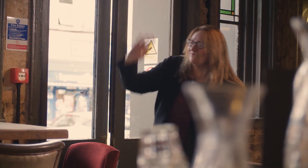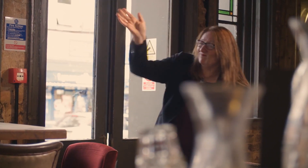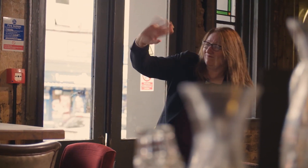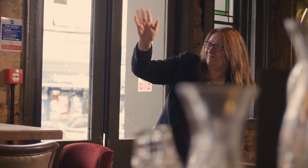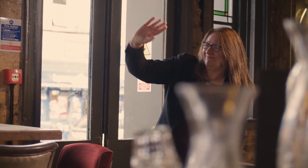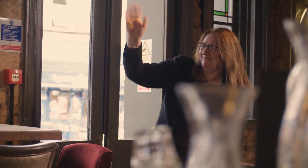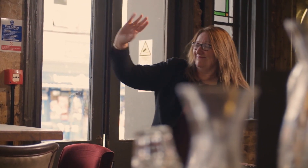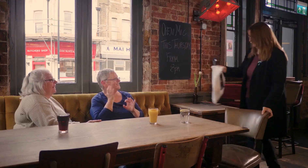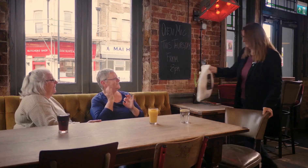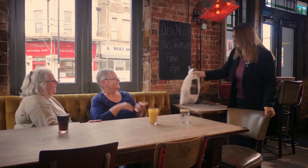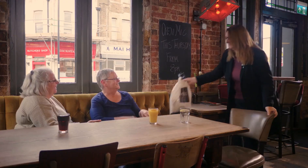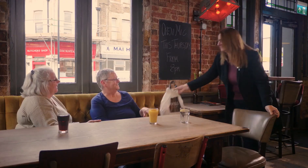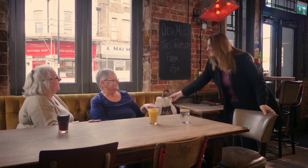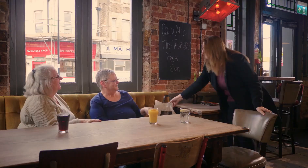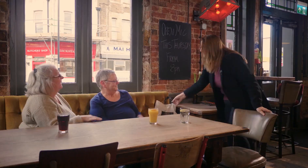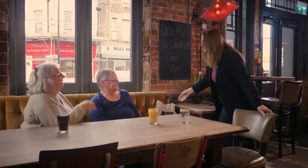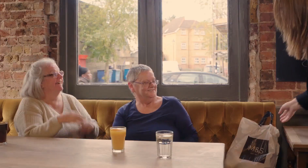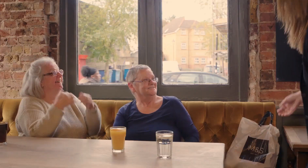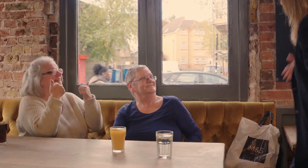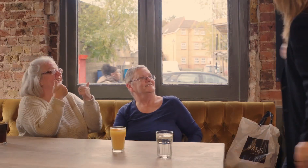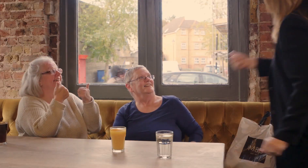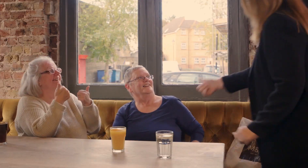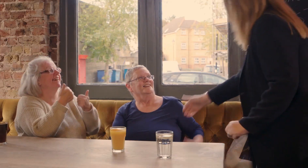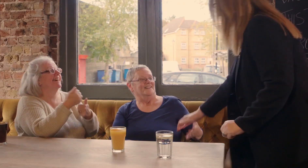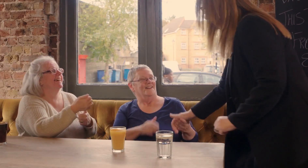Hello. - Hi! Hello! Hi.